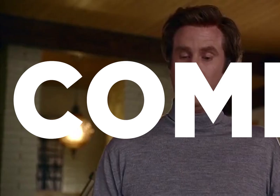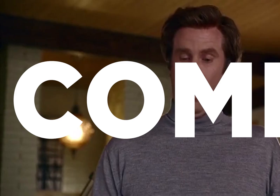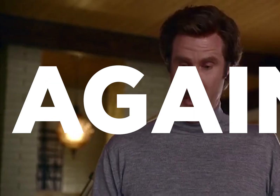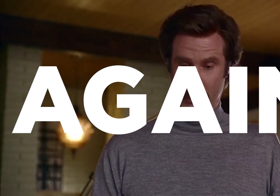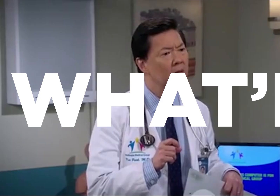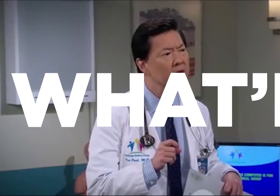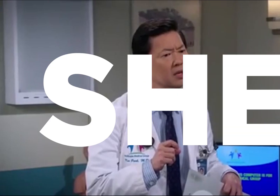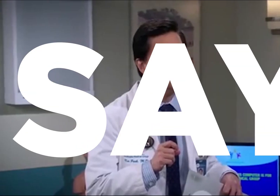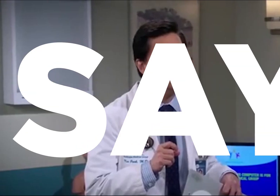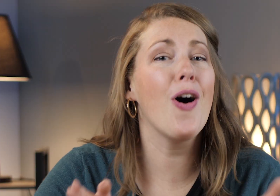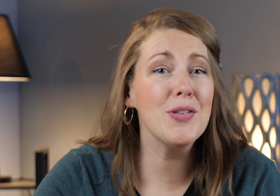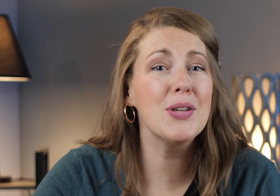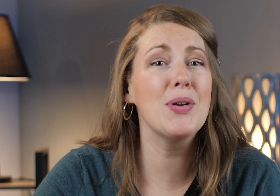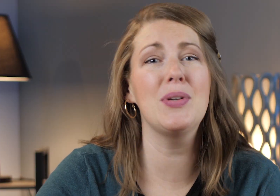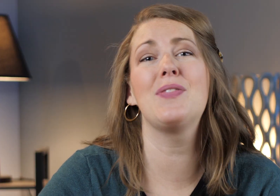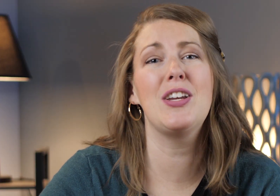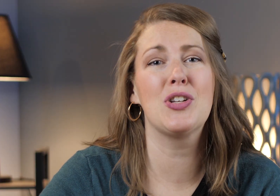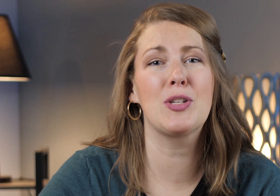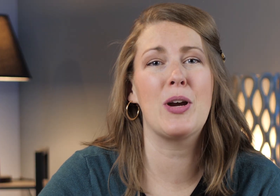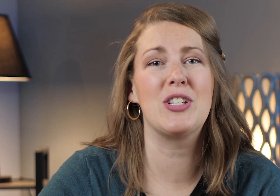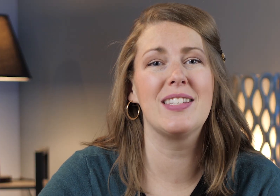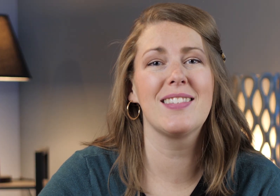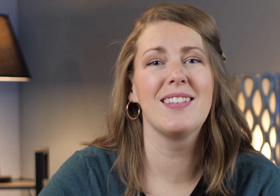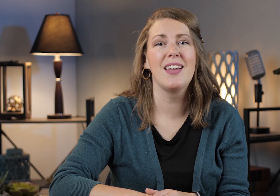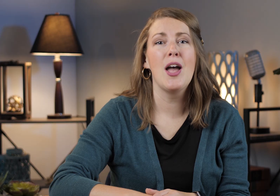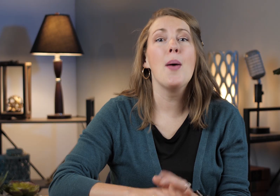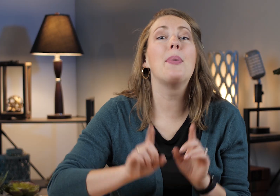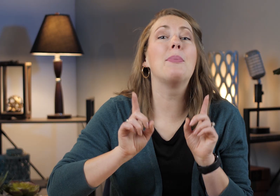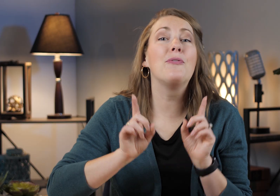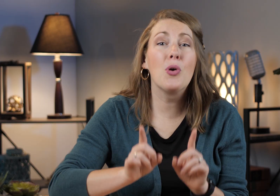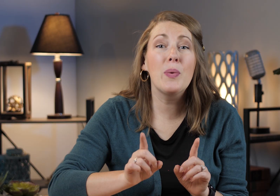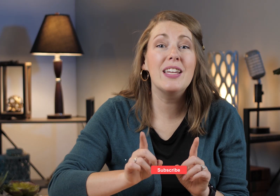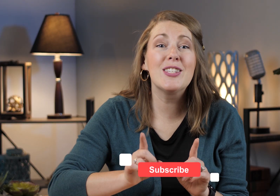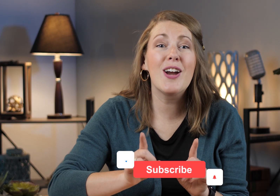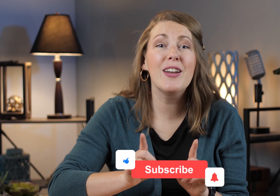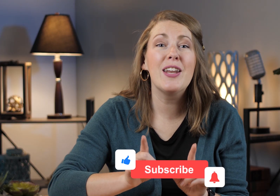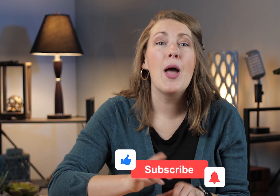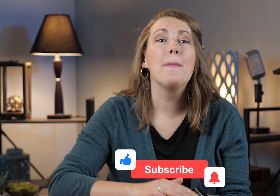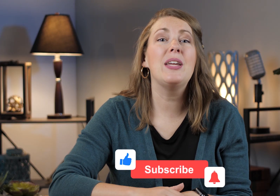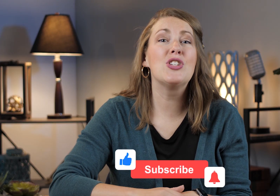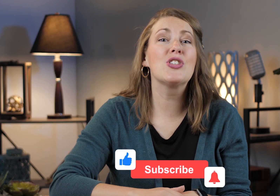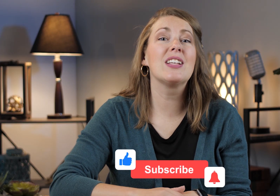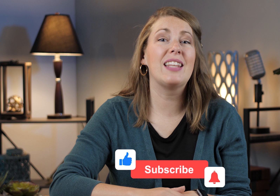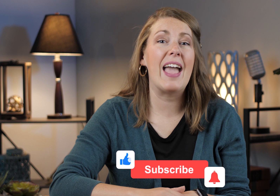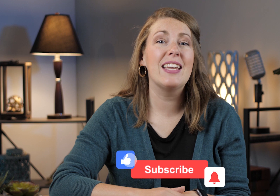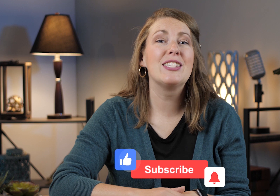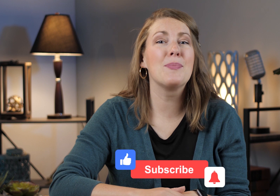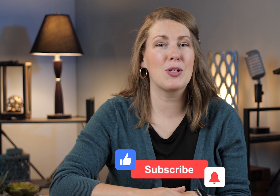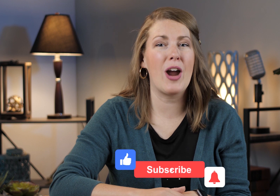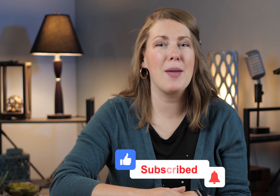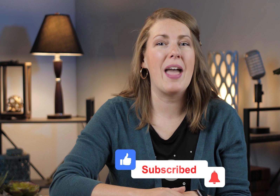[movie] Come again. Also known as facial expressions but before we get started be sure to like, subscribe,